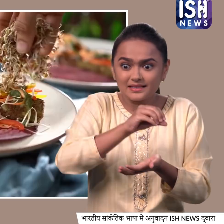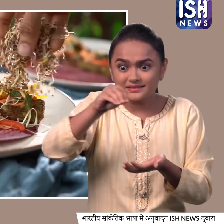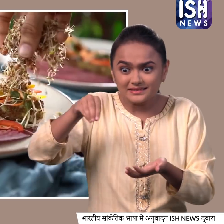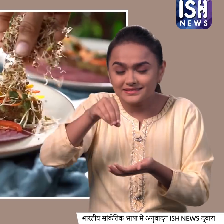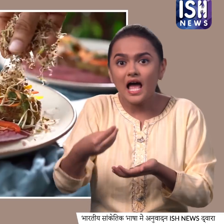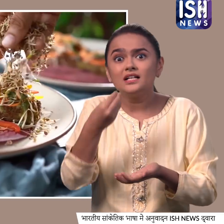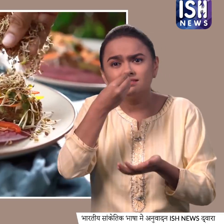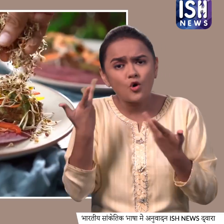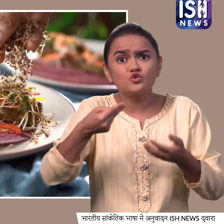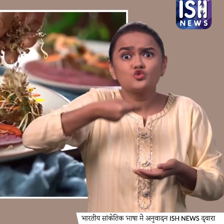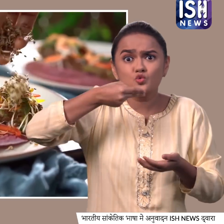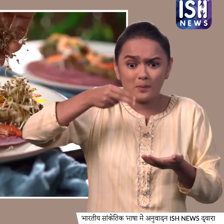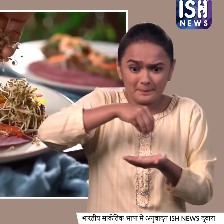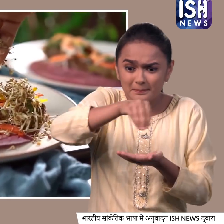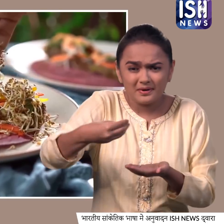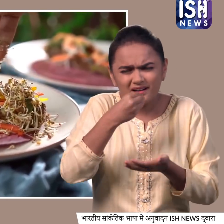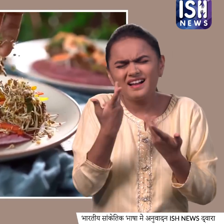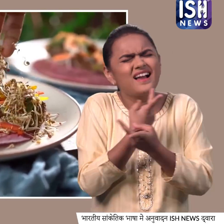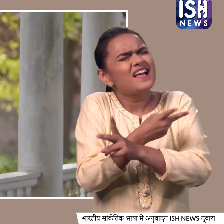You can add them to anything and eat them